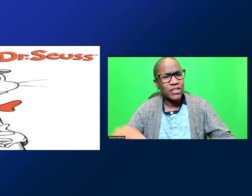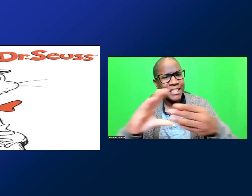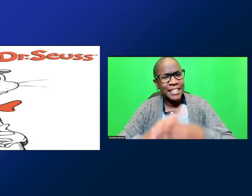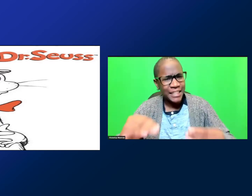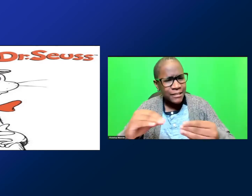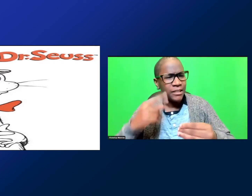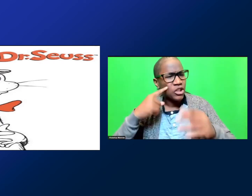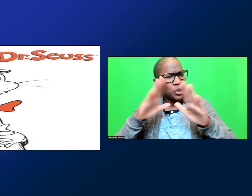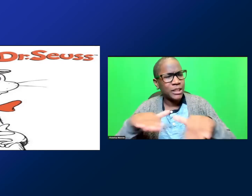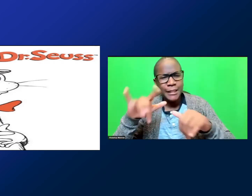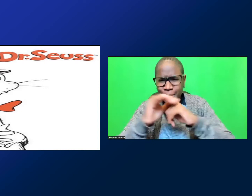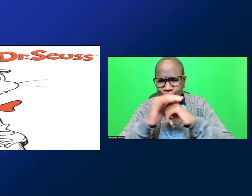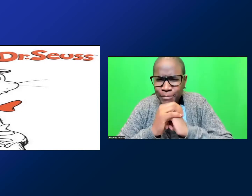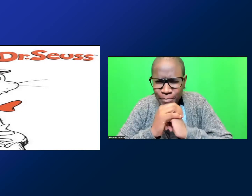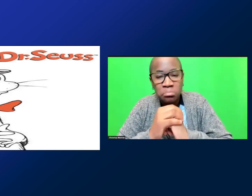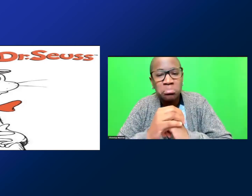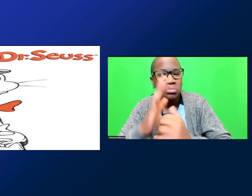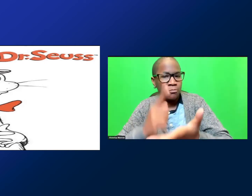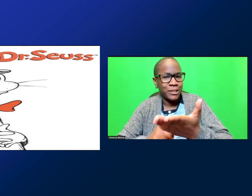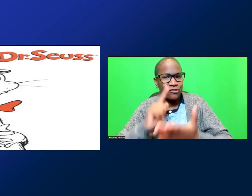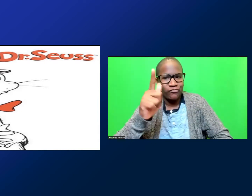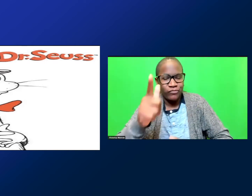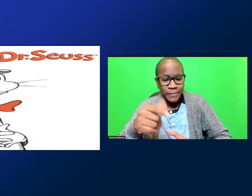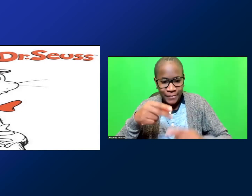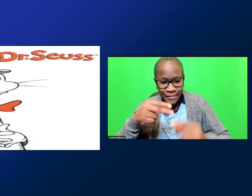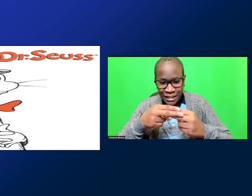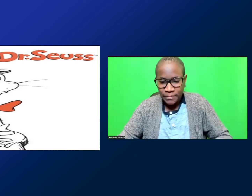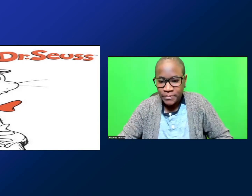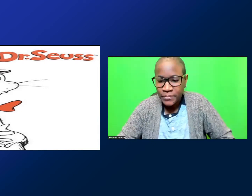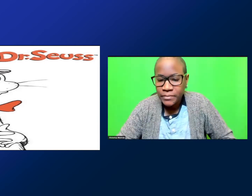the narratives especially within our children's literature and i'll get more into that later